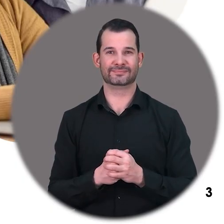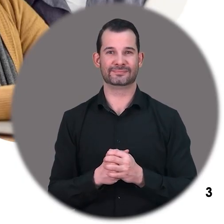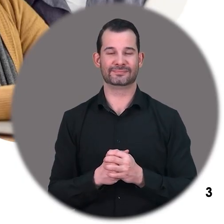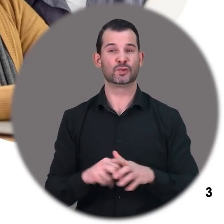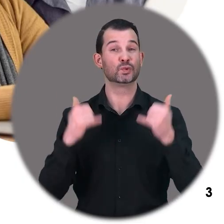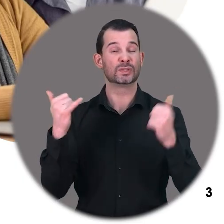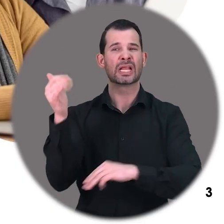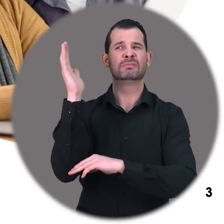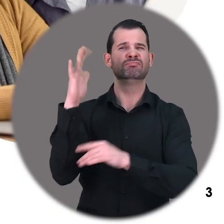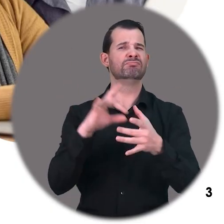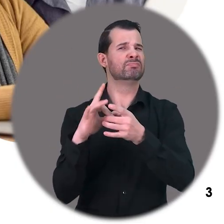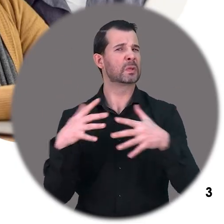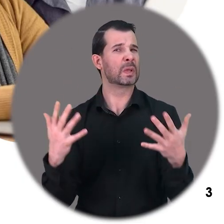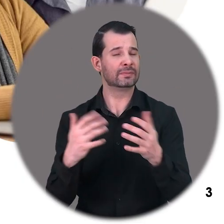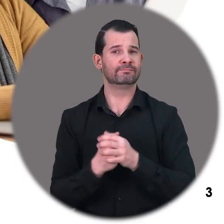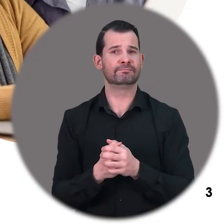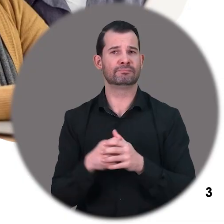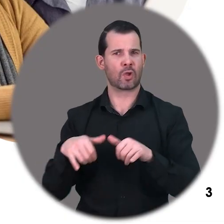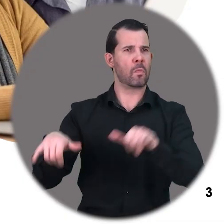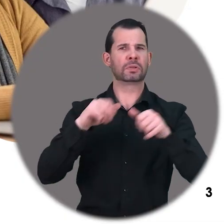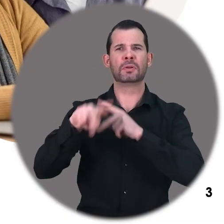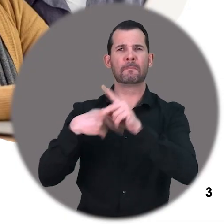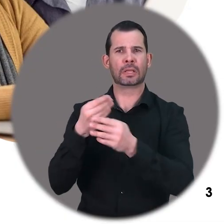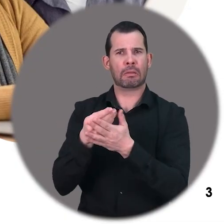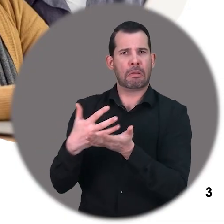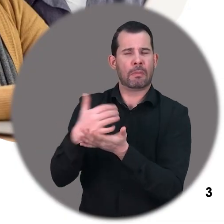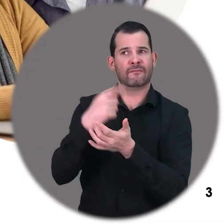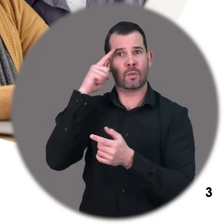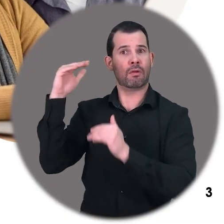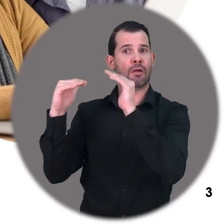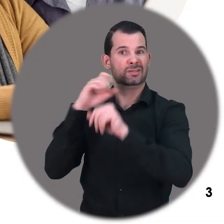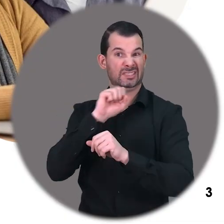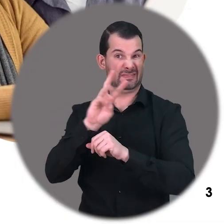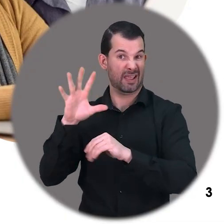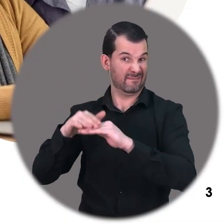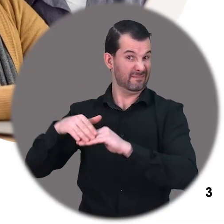Today, we will cover: Common types of income for adults 65 years and older,